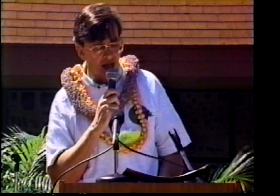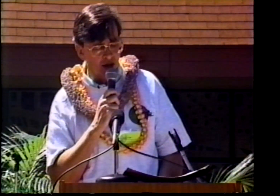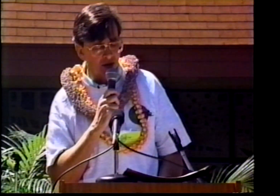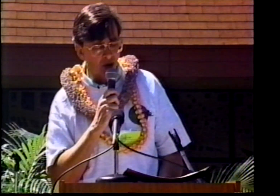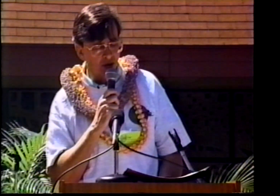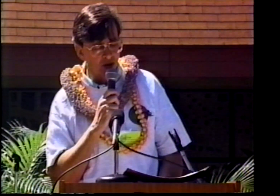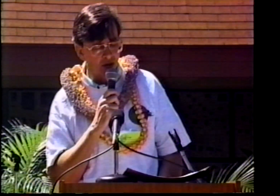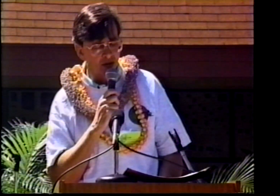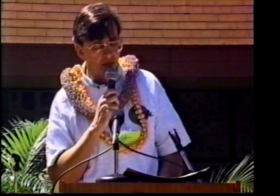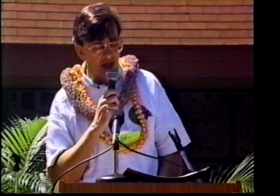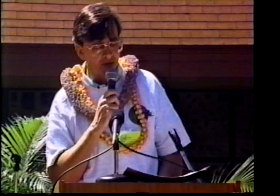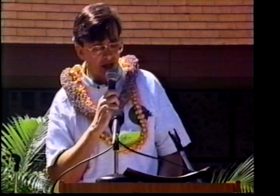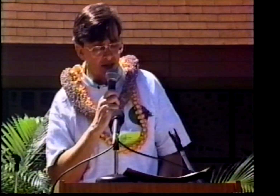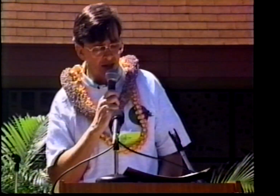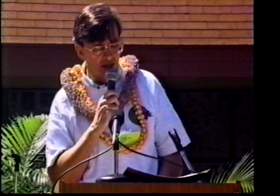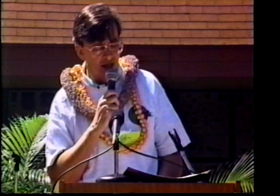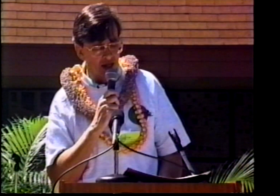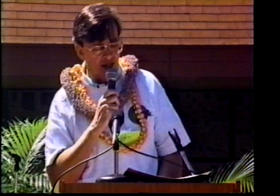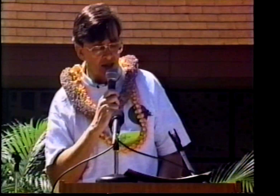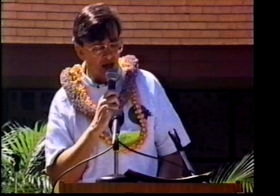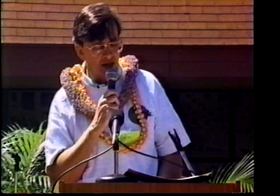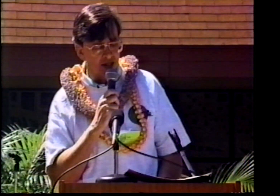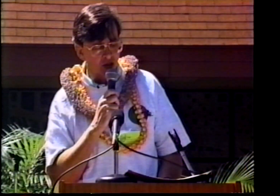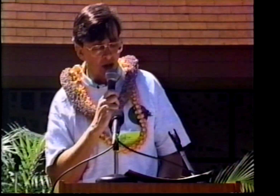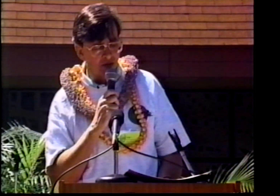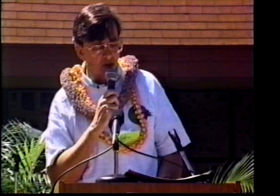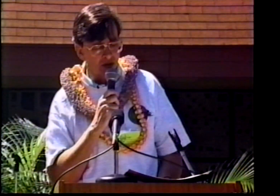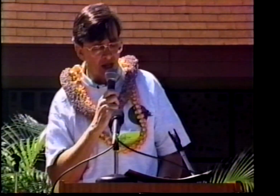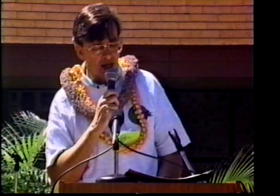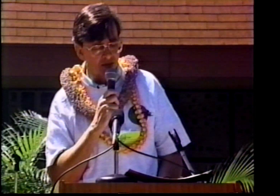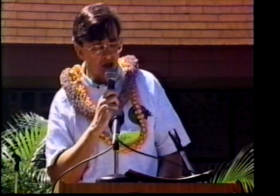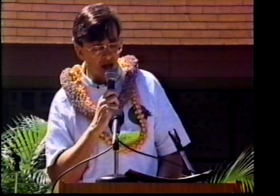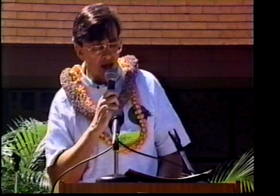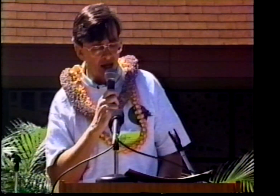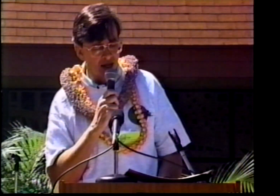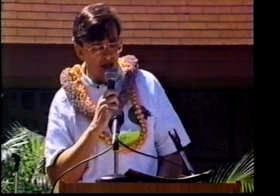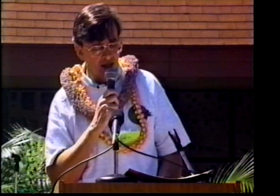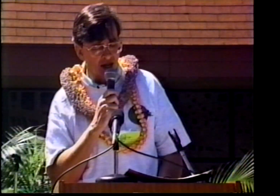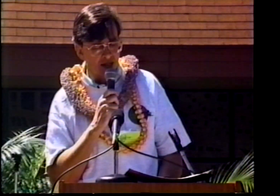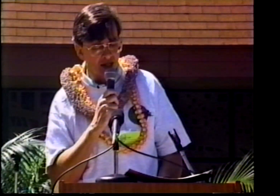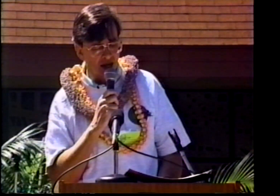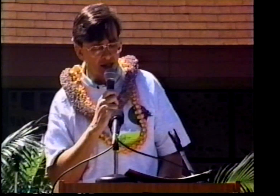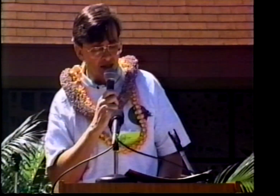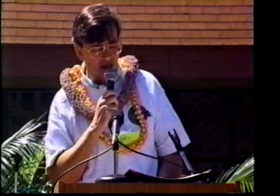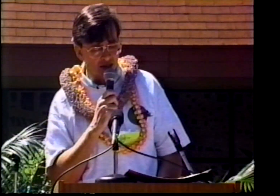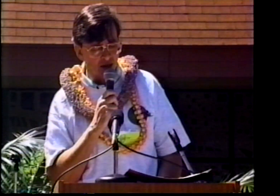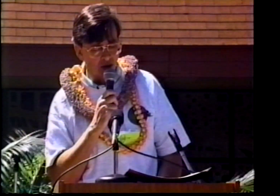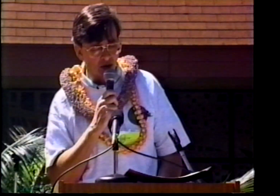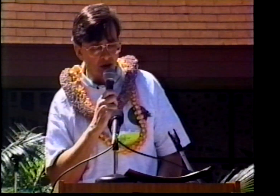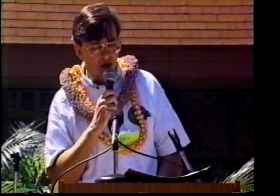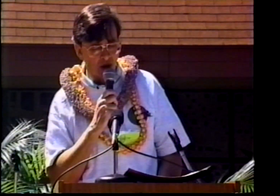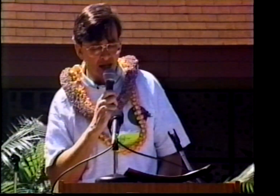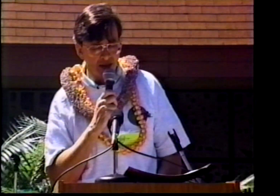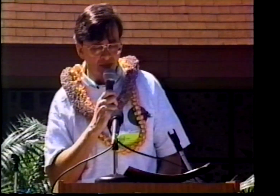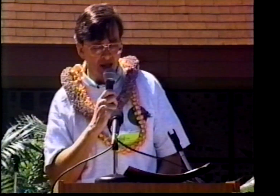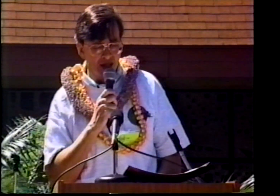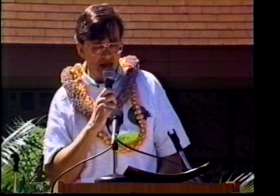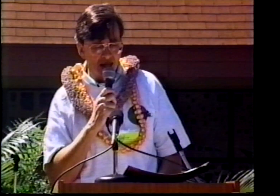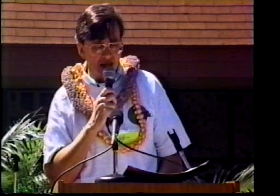County of Honolulu to be affixed, done this 24th day of July 1996 in Honolulu, Hawaii.